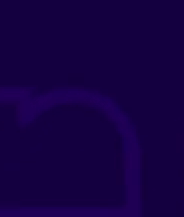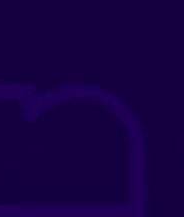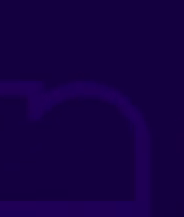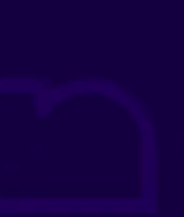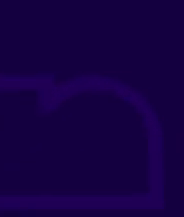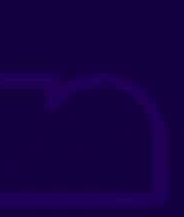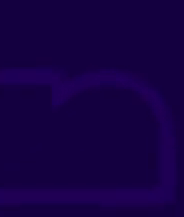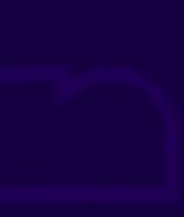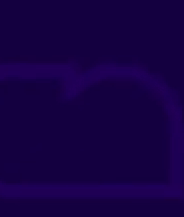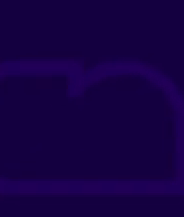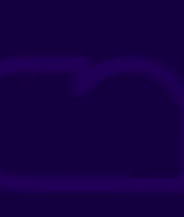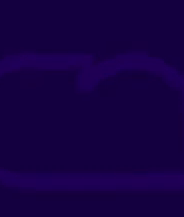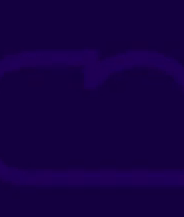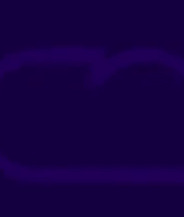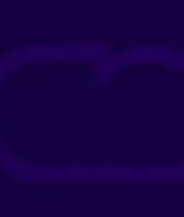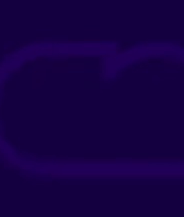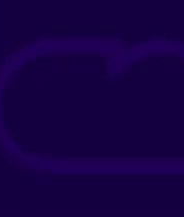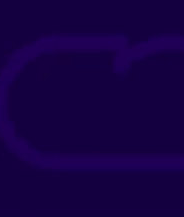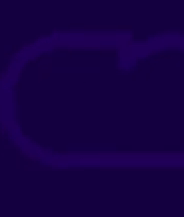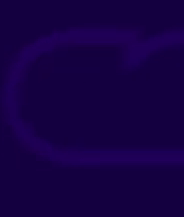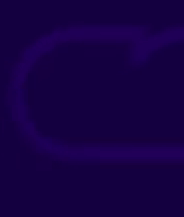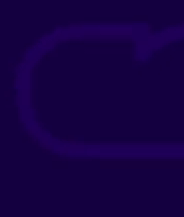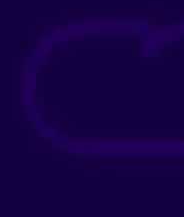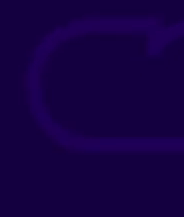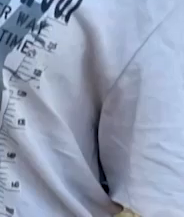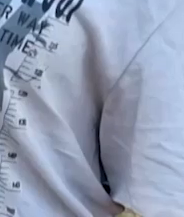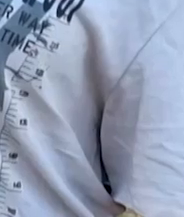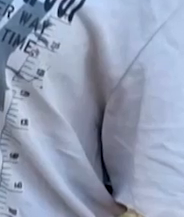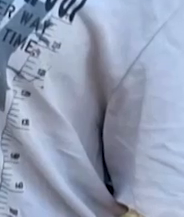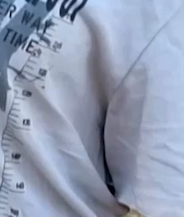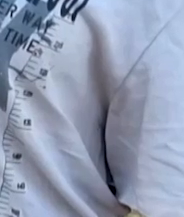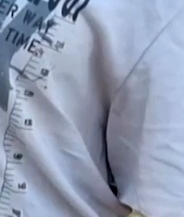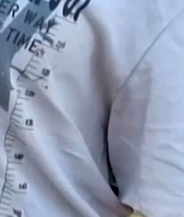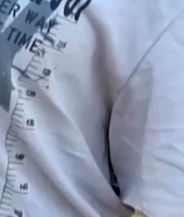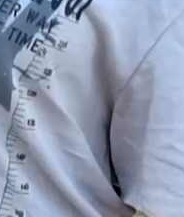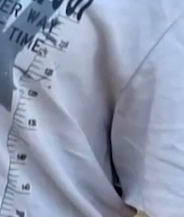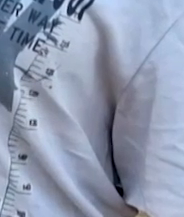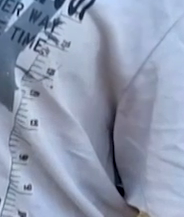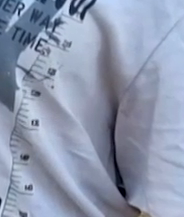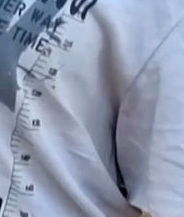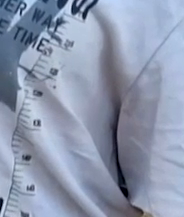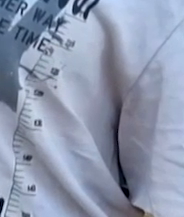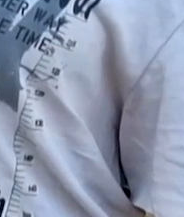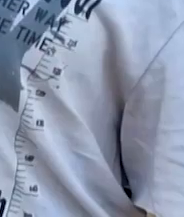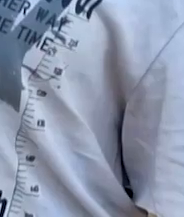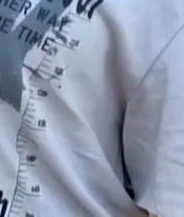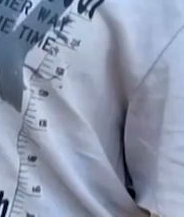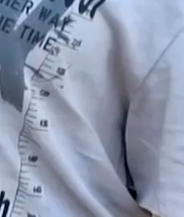100 group shows as well as several solo shows. She has been a finalist in the Telstra National Aboriginal and Torres Strait Islander Awards